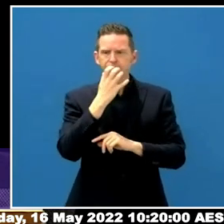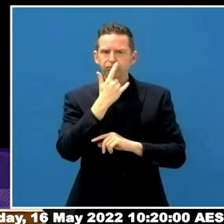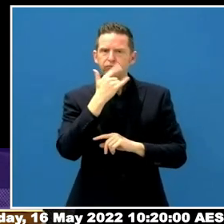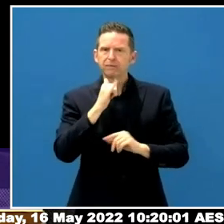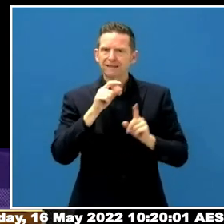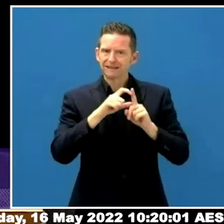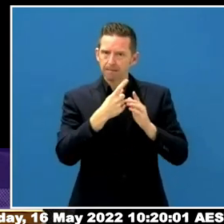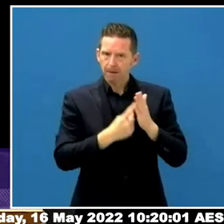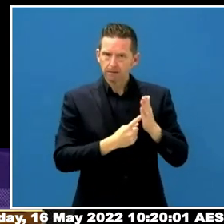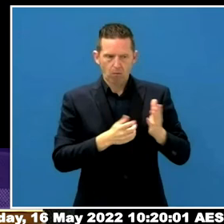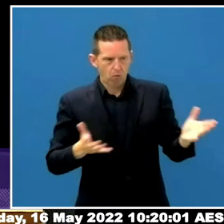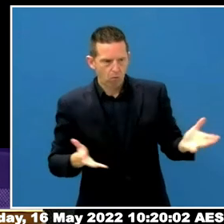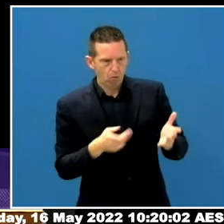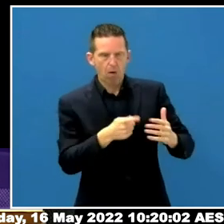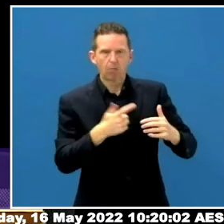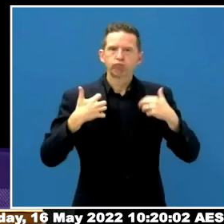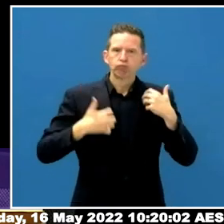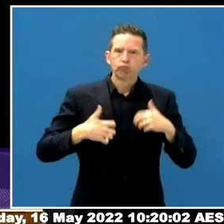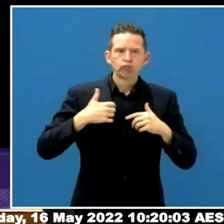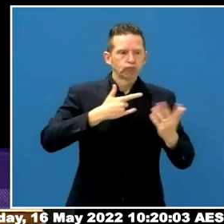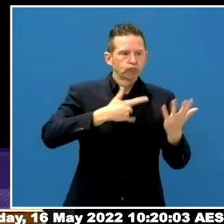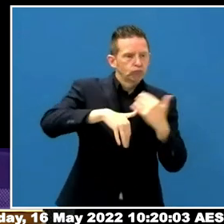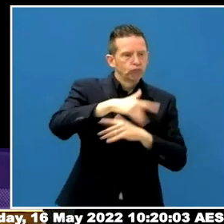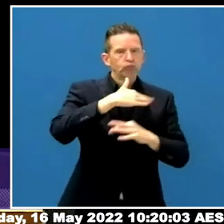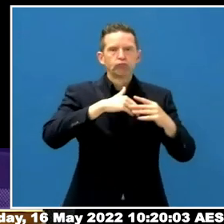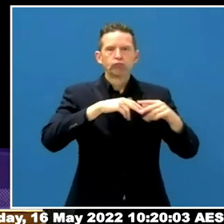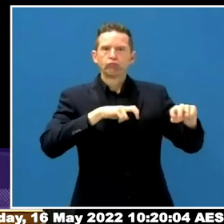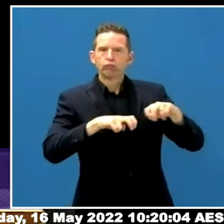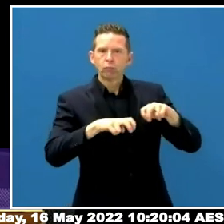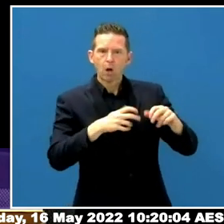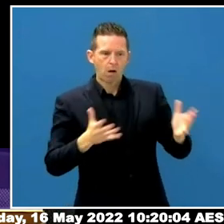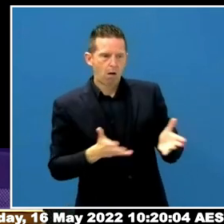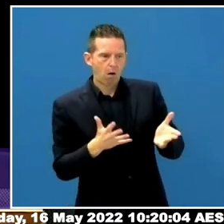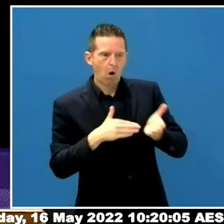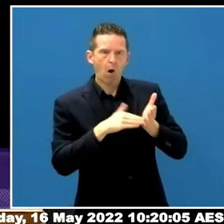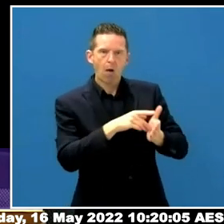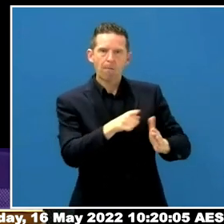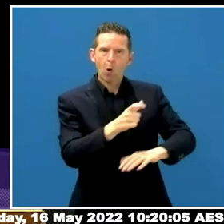and engaging environment whilst building their confidence and social skills.